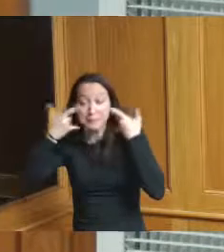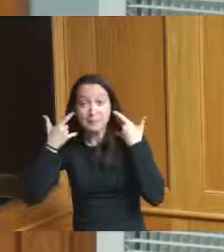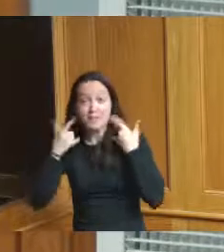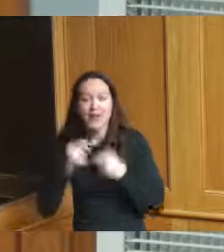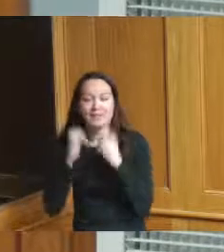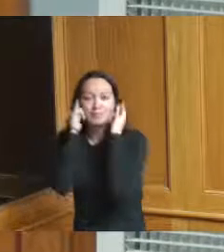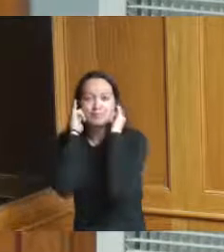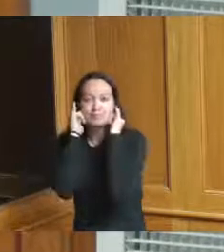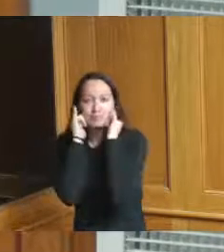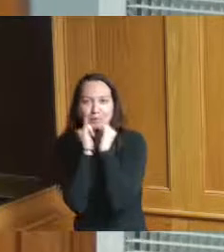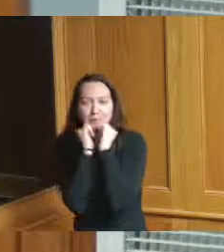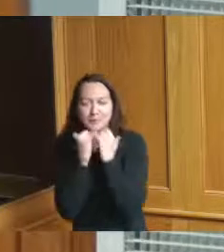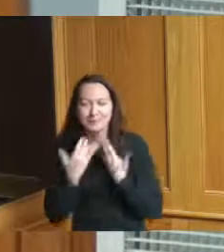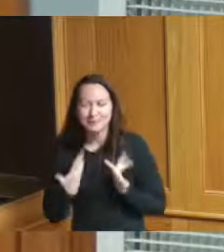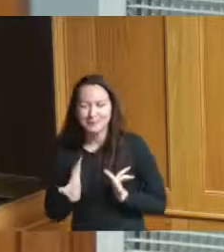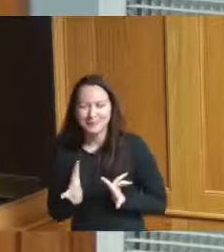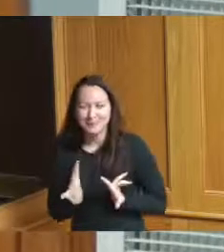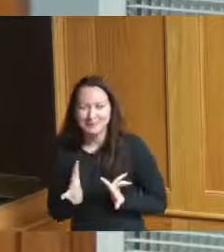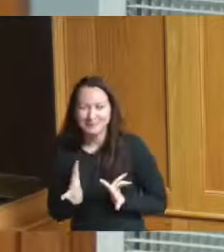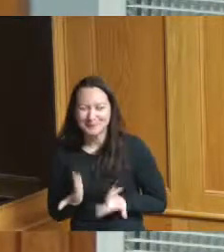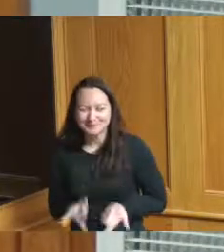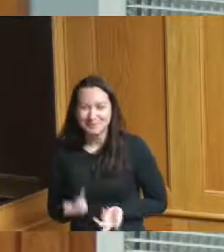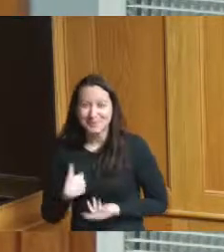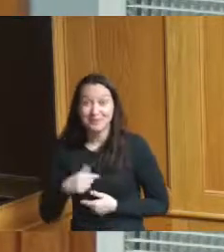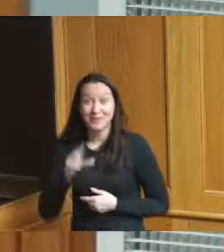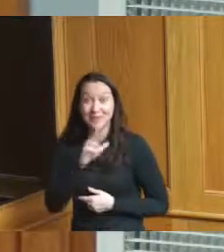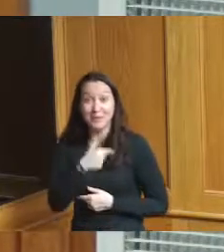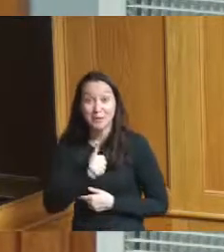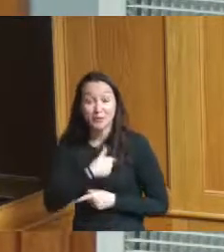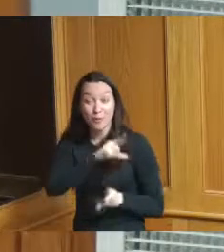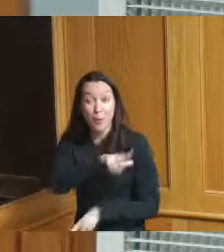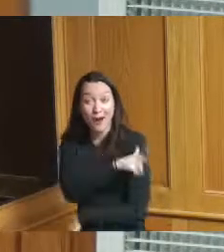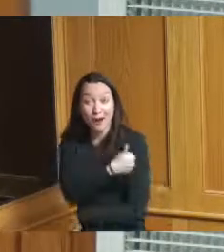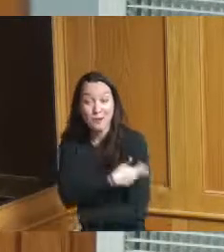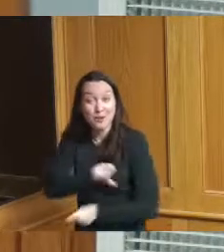beard so for somebody like myself if I were in a hospital setting working in an emergency room